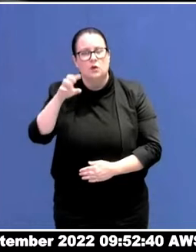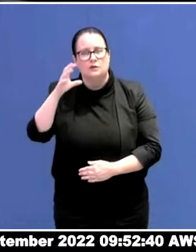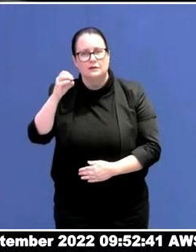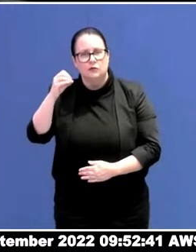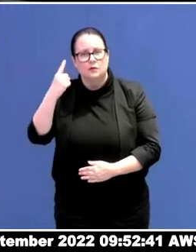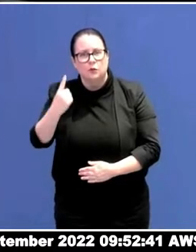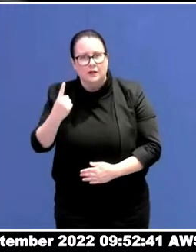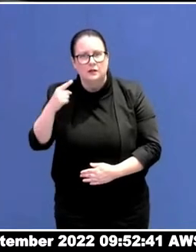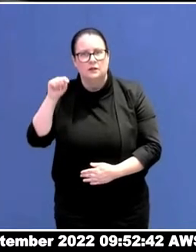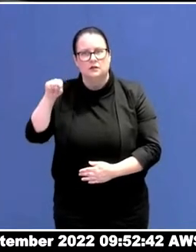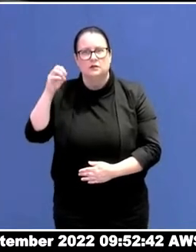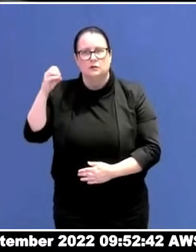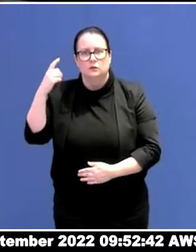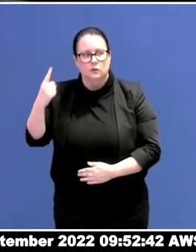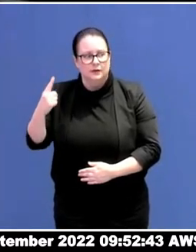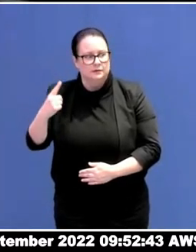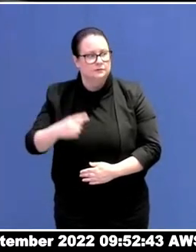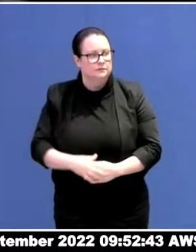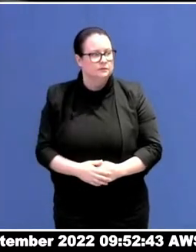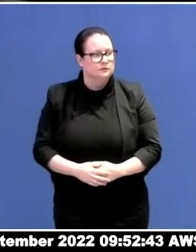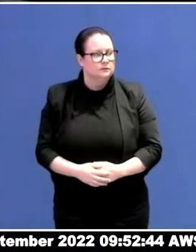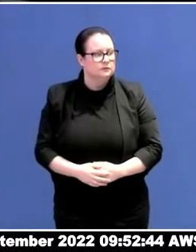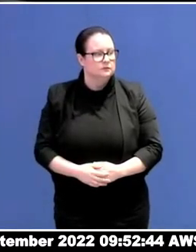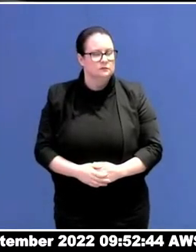Yes.